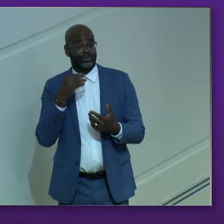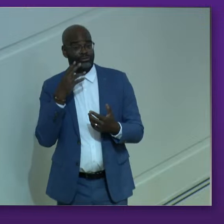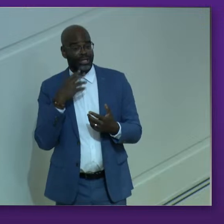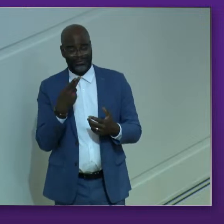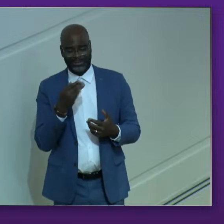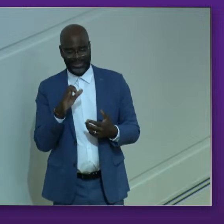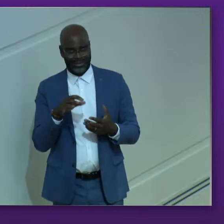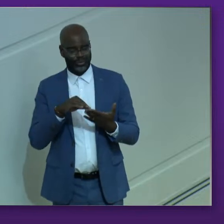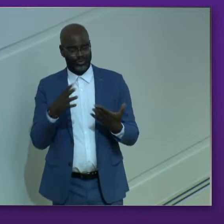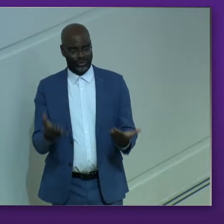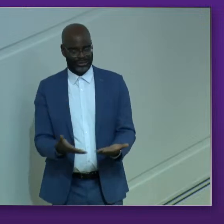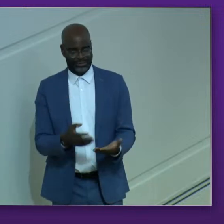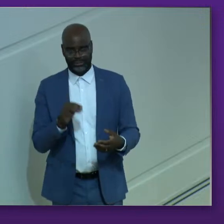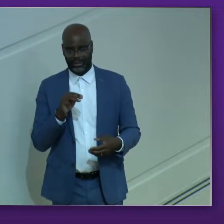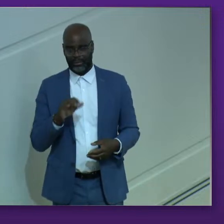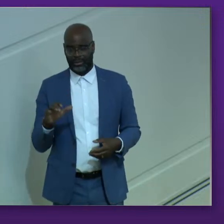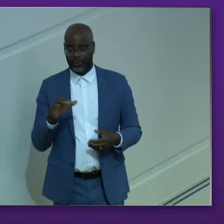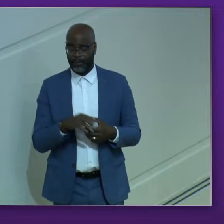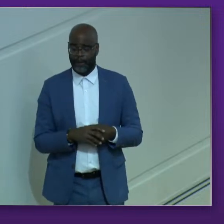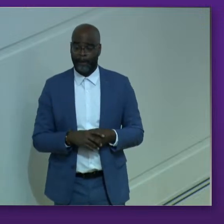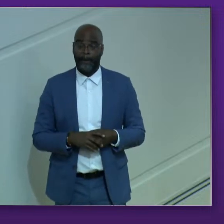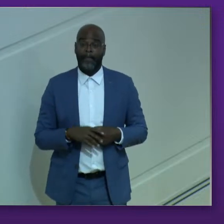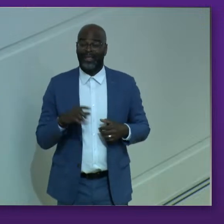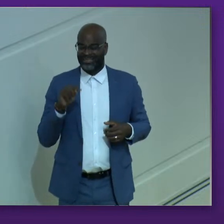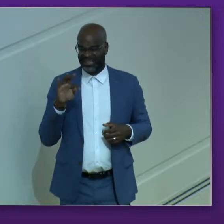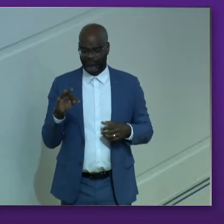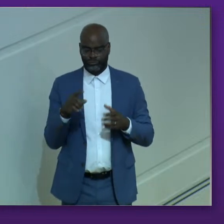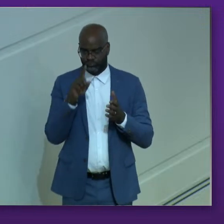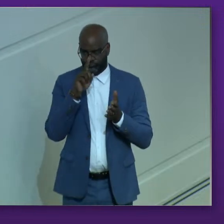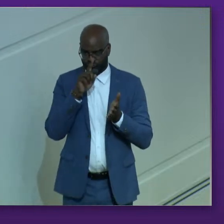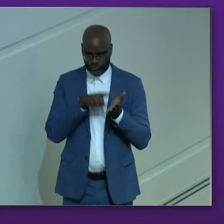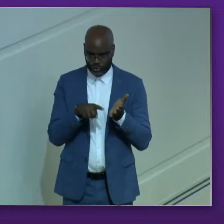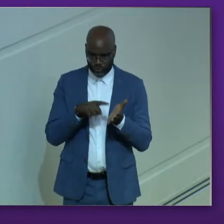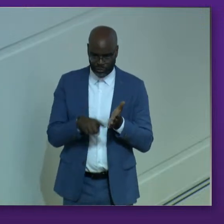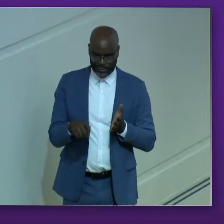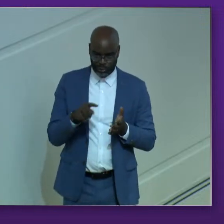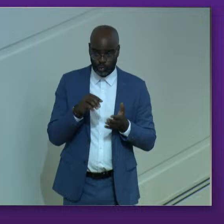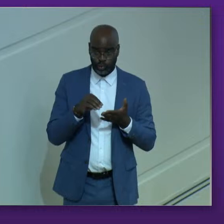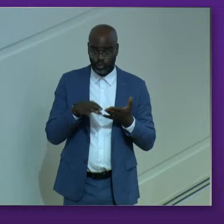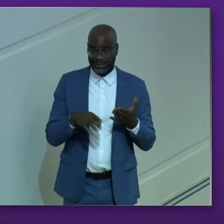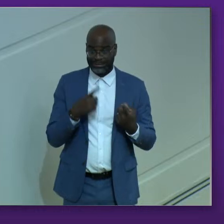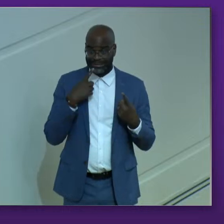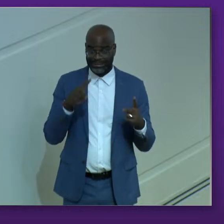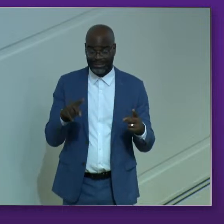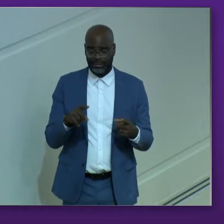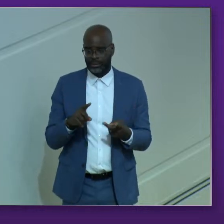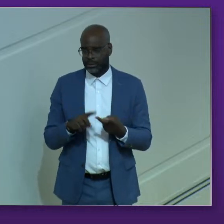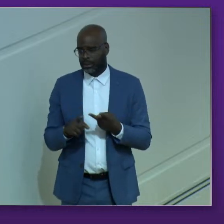, NEXT AWARD IS FOR THE HISPANIC SERVING INSTITUTION TASK FORCE. AFTER THE COLLEGE DESIGNATION